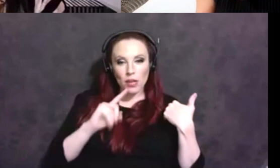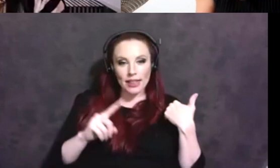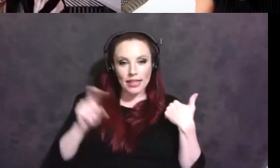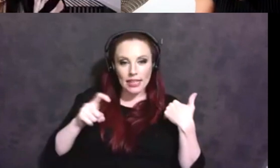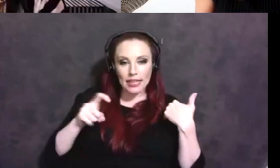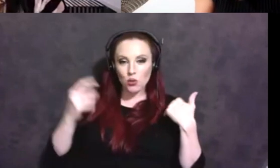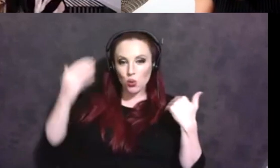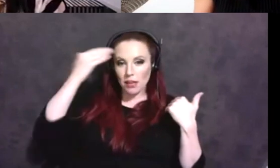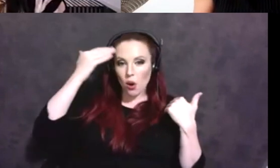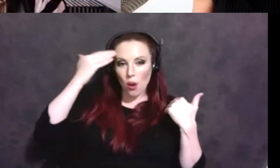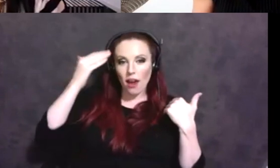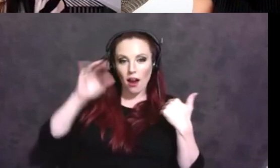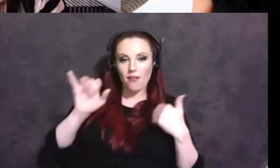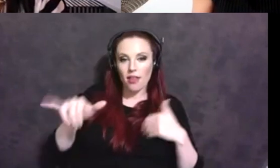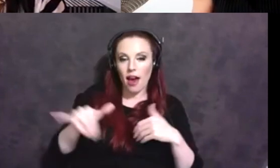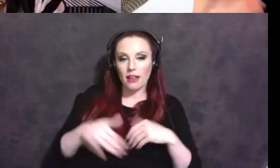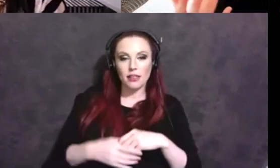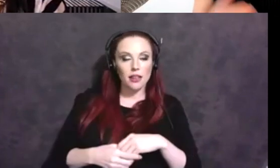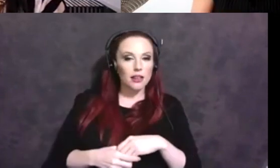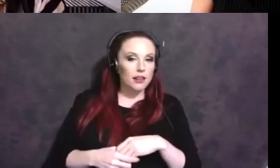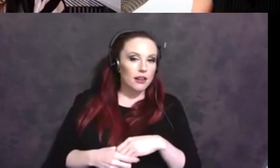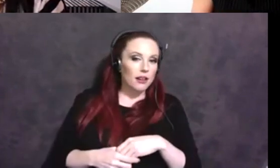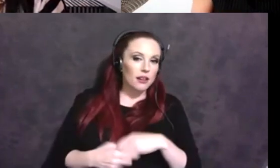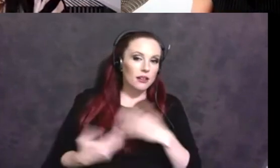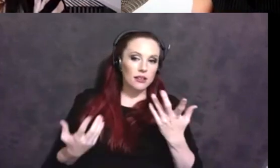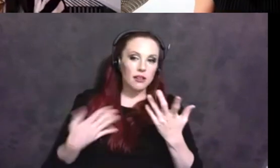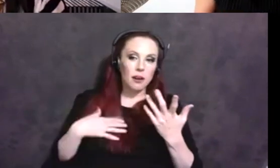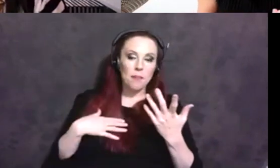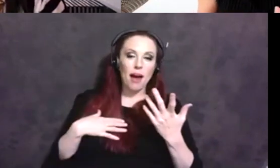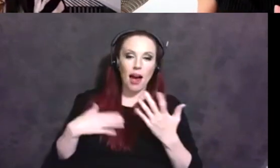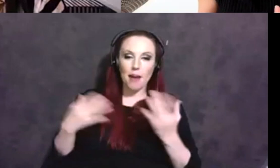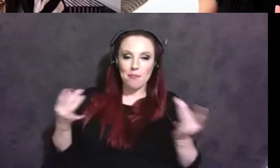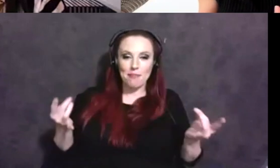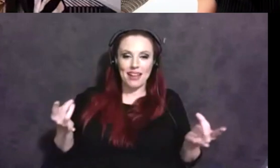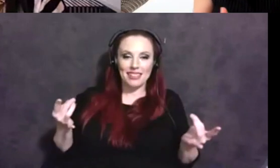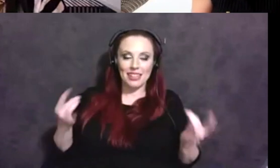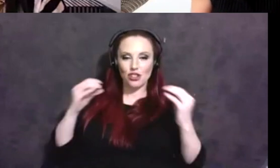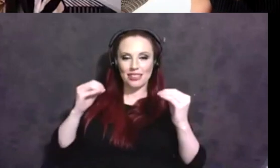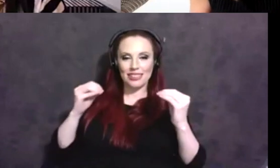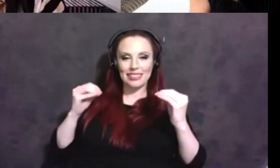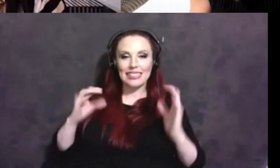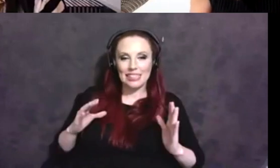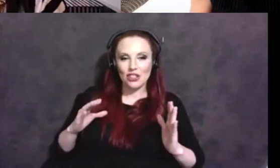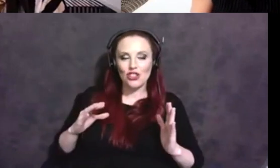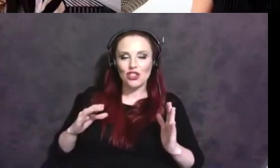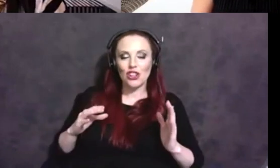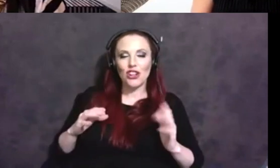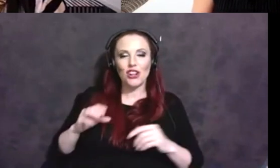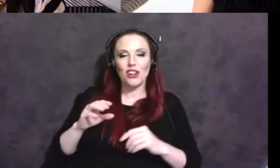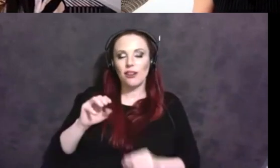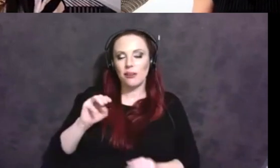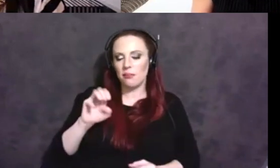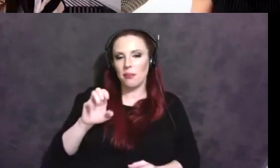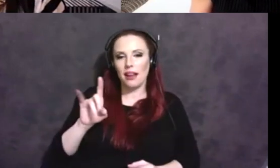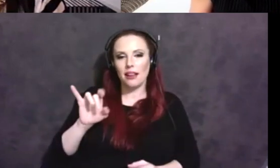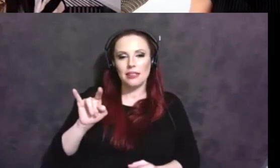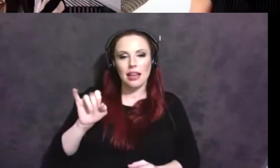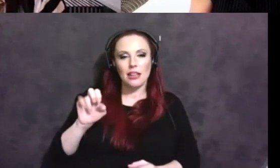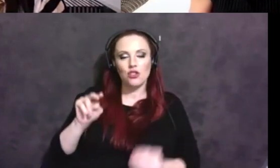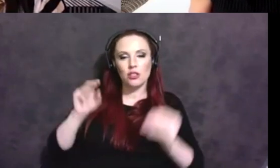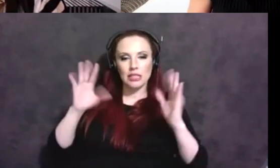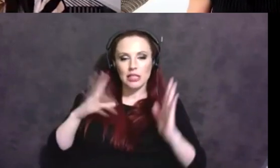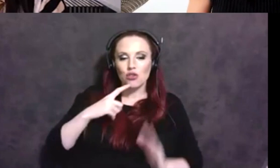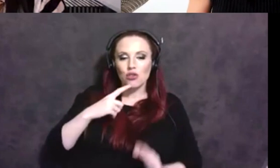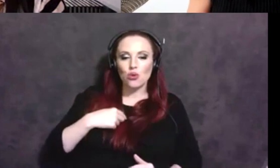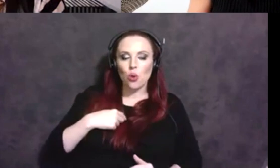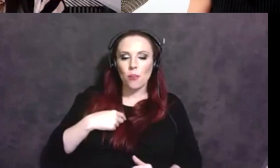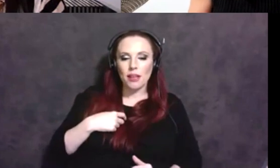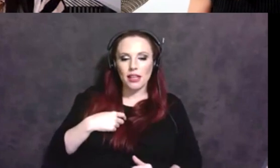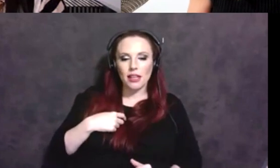seeing, and then -- yeah. I think all of us really need to be aware of that. You know,